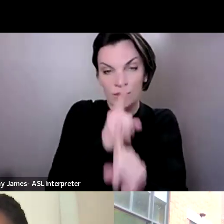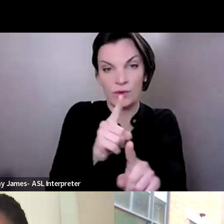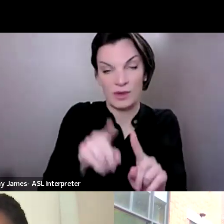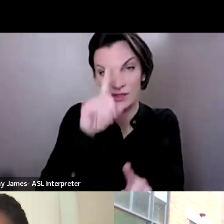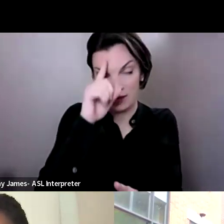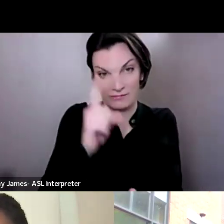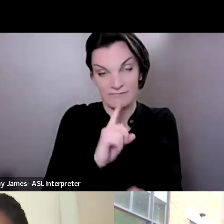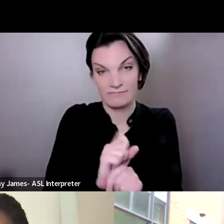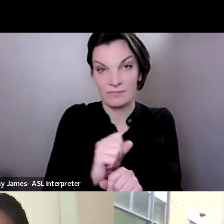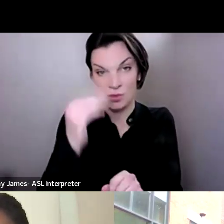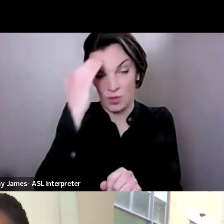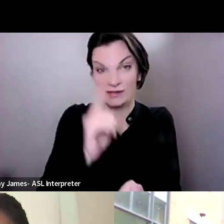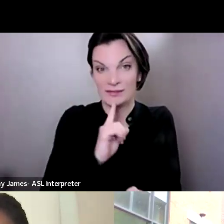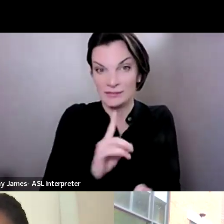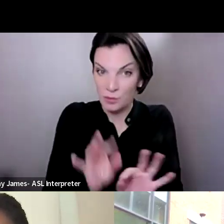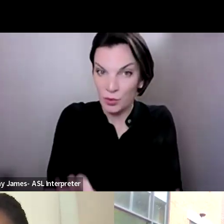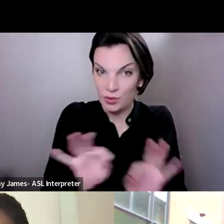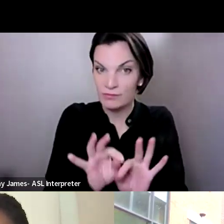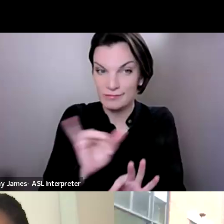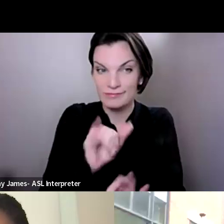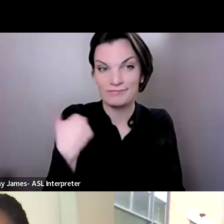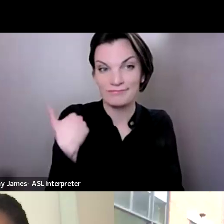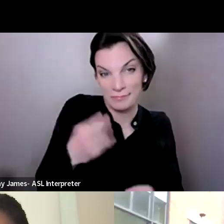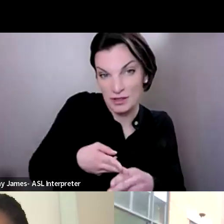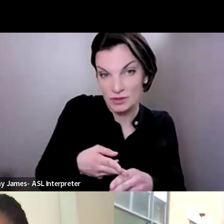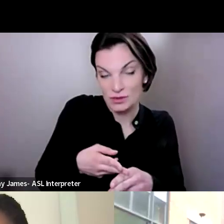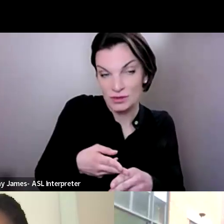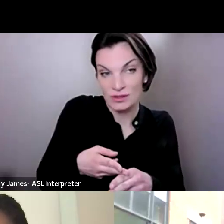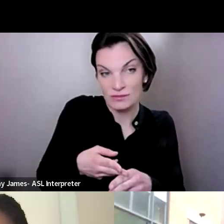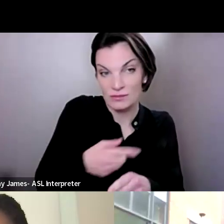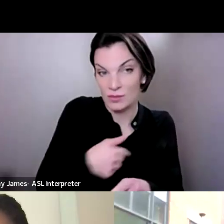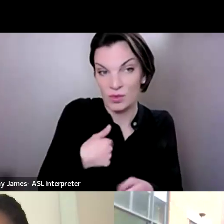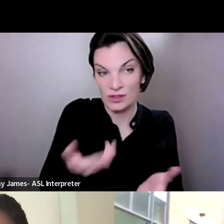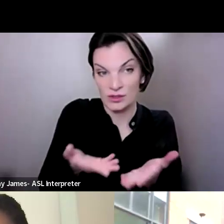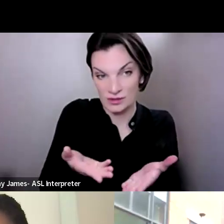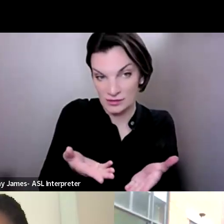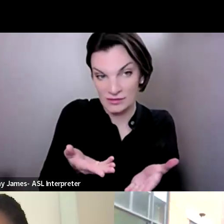really important. And as I also mentioned, we serve as a like a compilation like portal